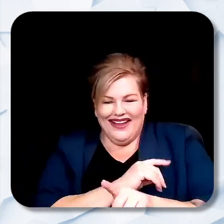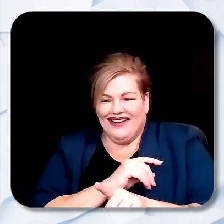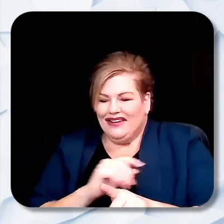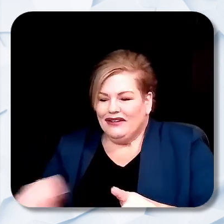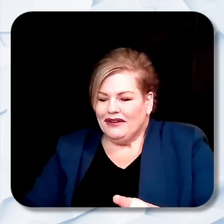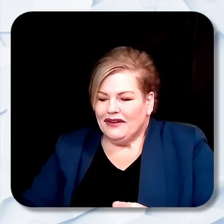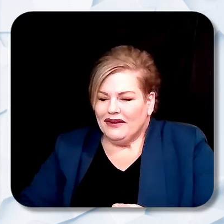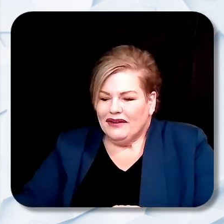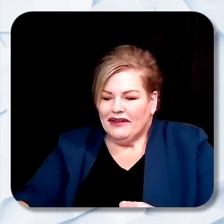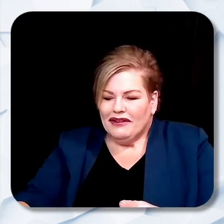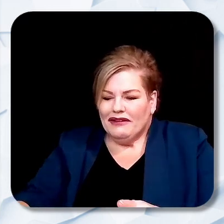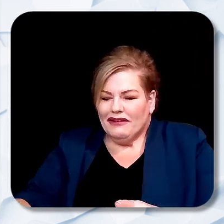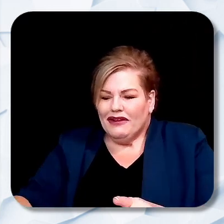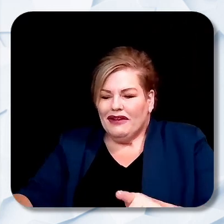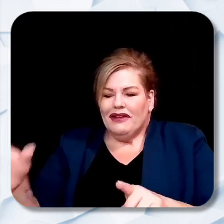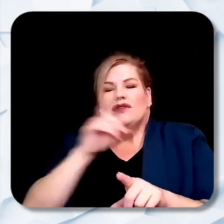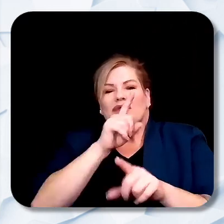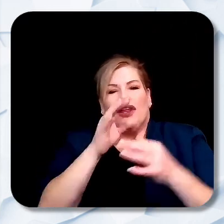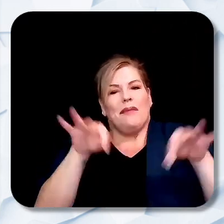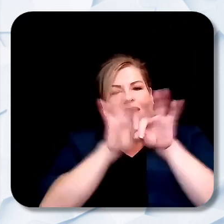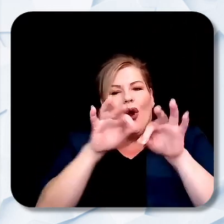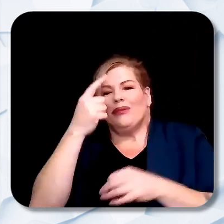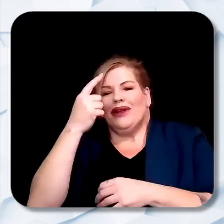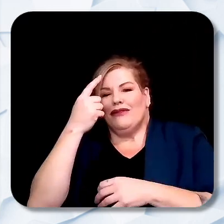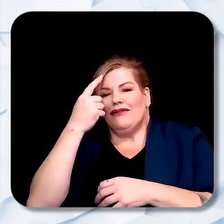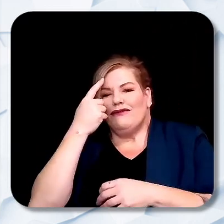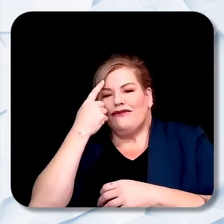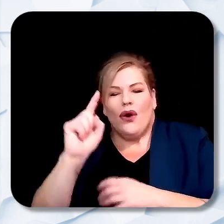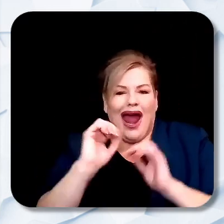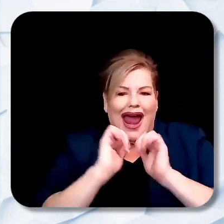for collaboration, but it's also critical for refusal skills, negotiation skills.